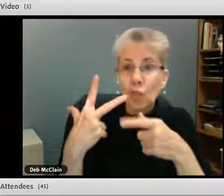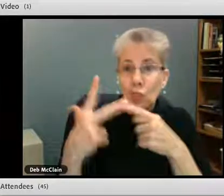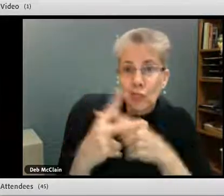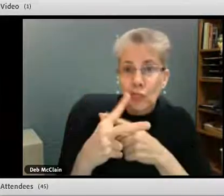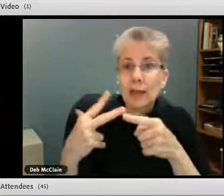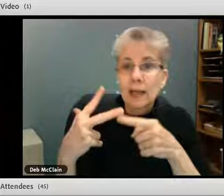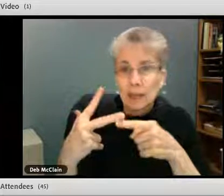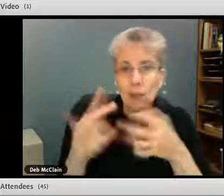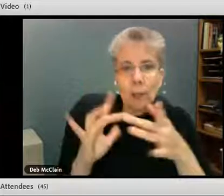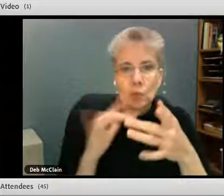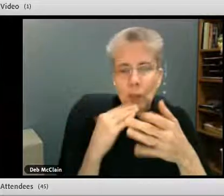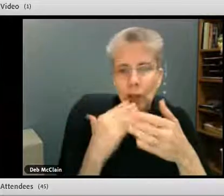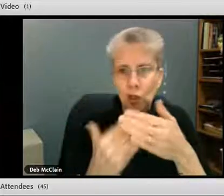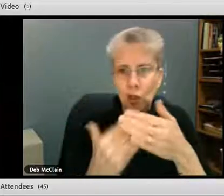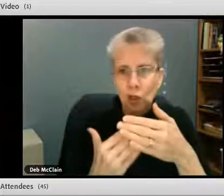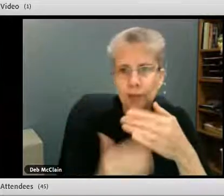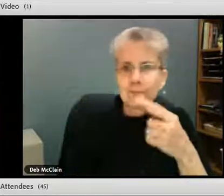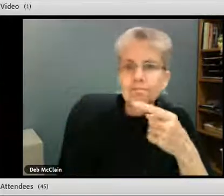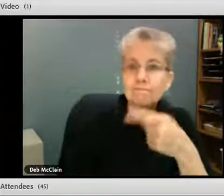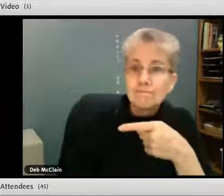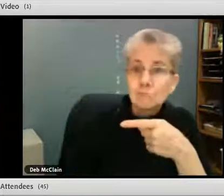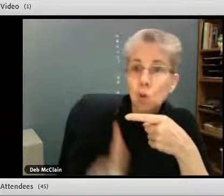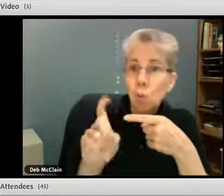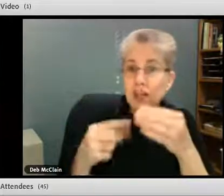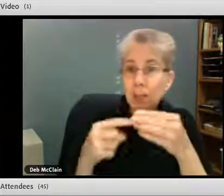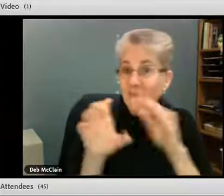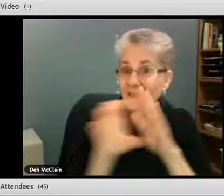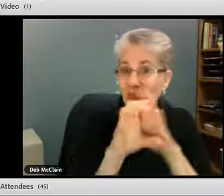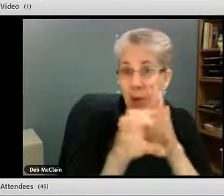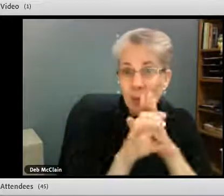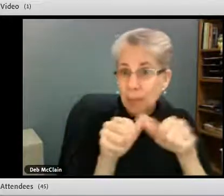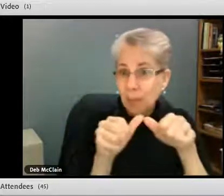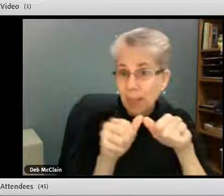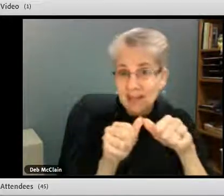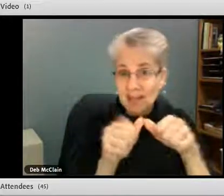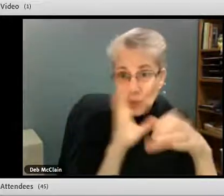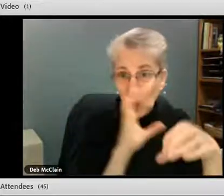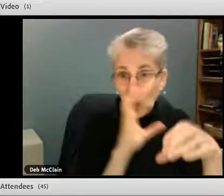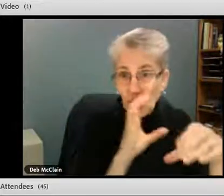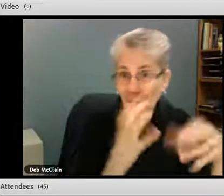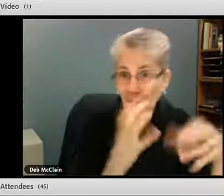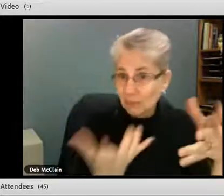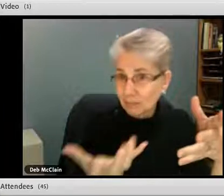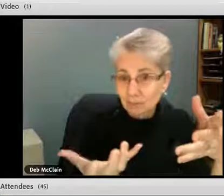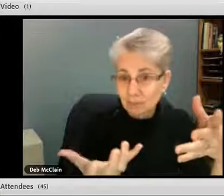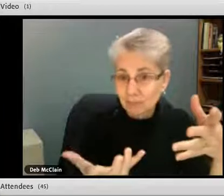Any questions about just photos and places to go? I'm gonna talk about video for a few minutes